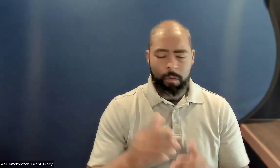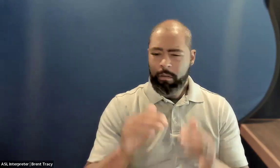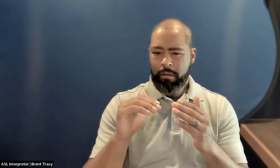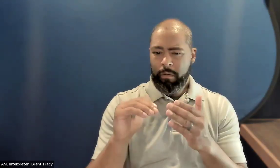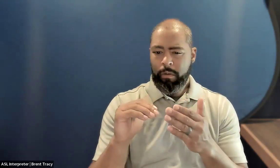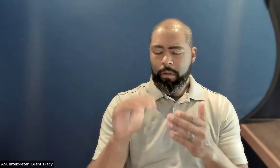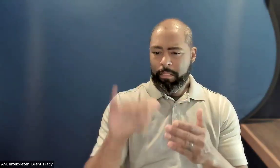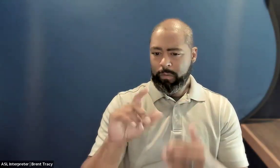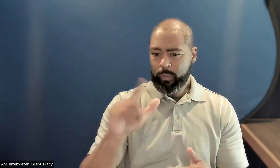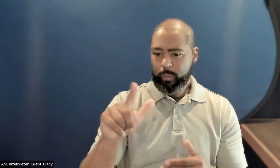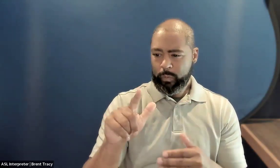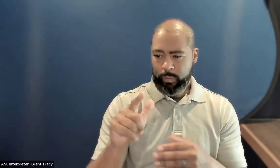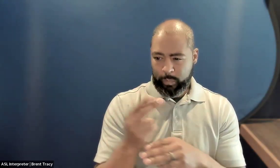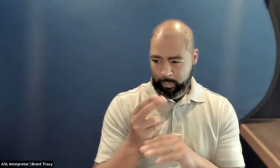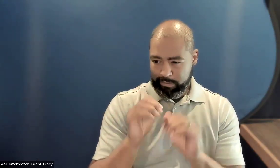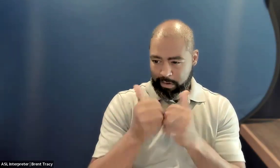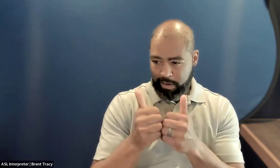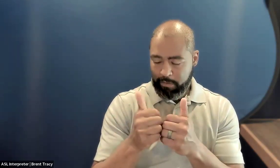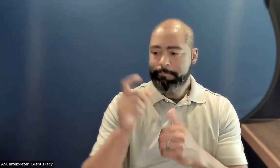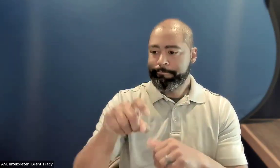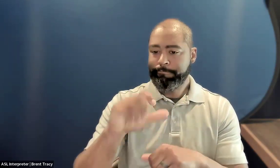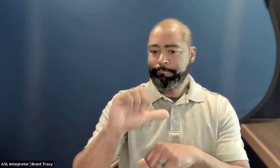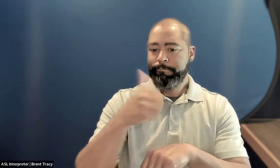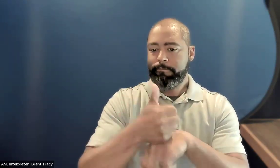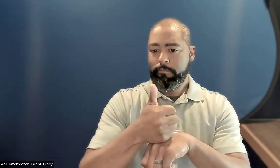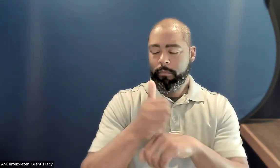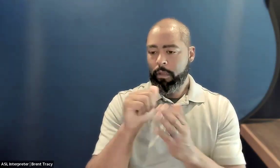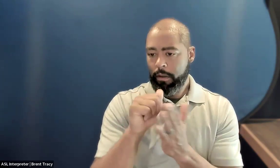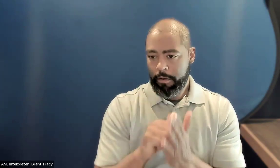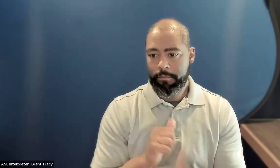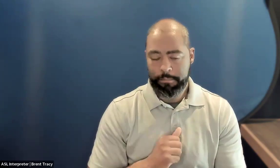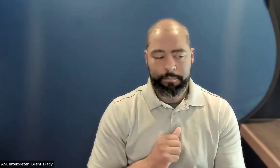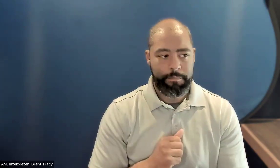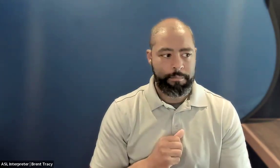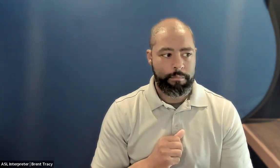the tool external use. Users can click on the login or register button.